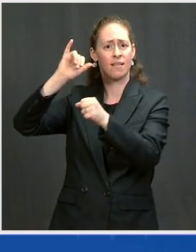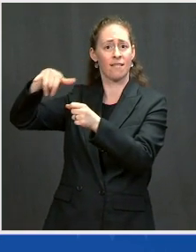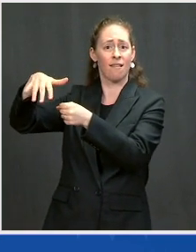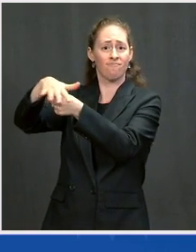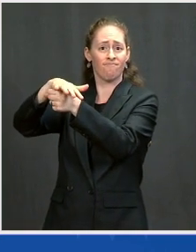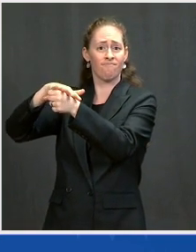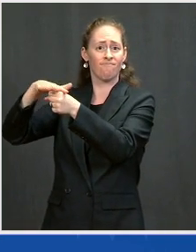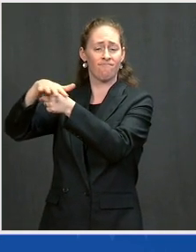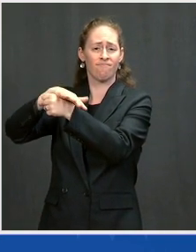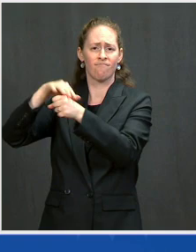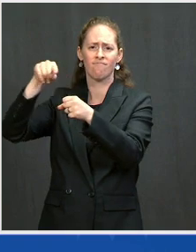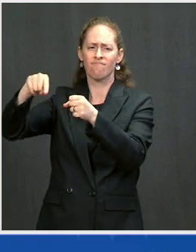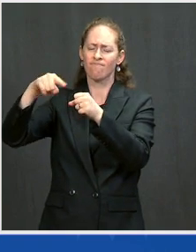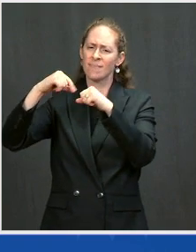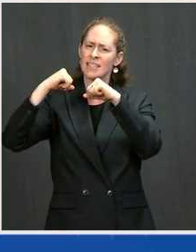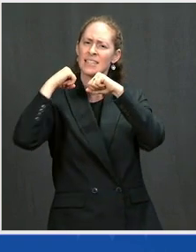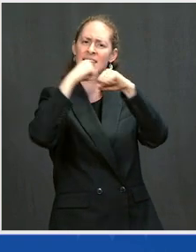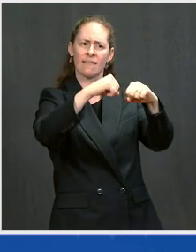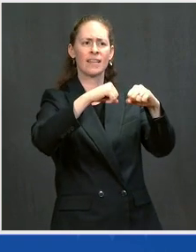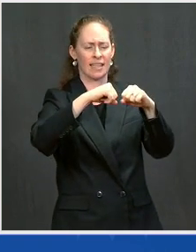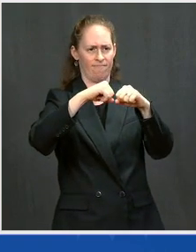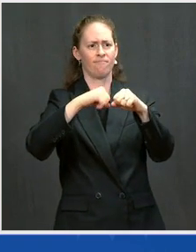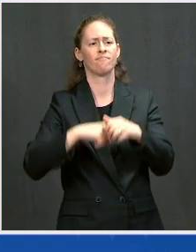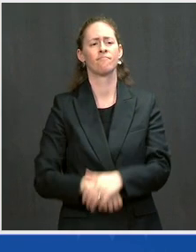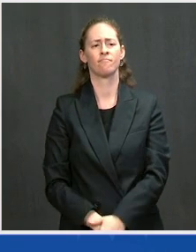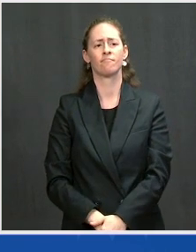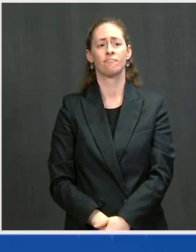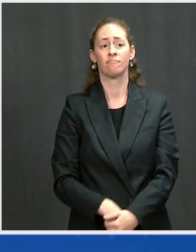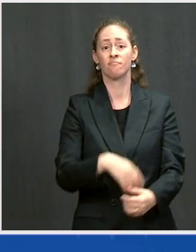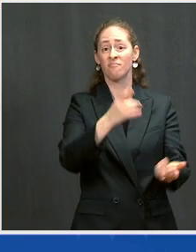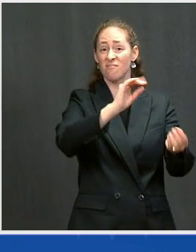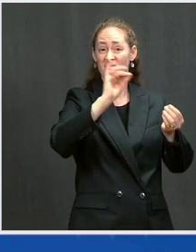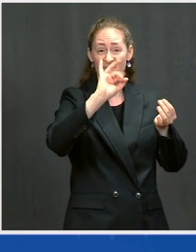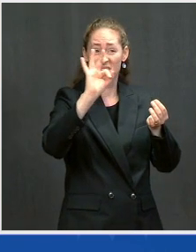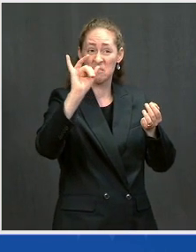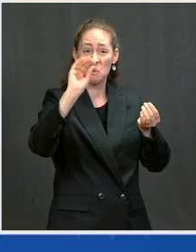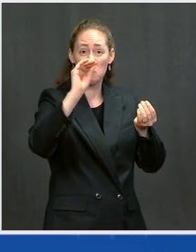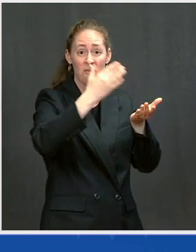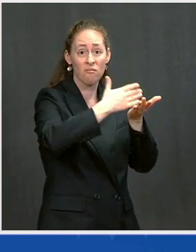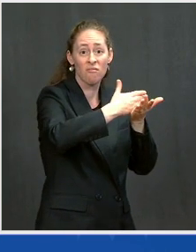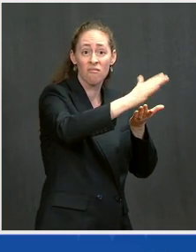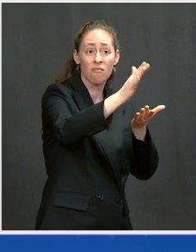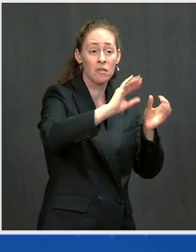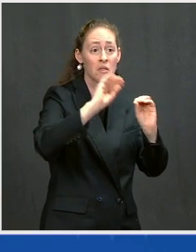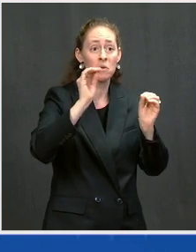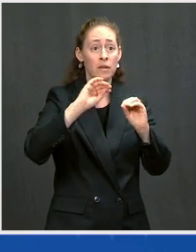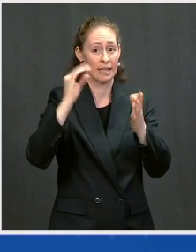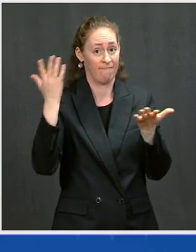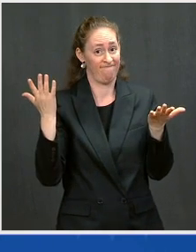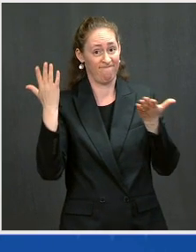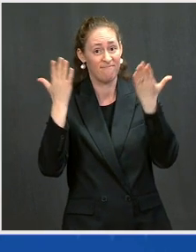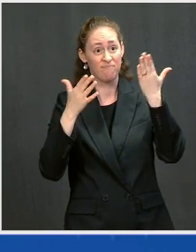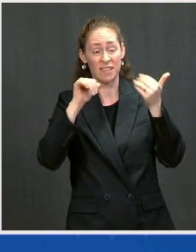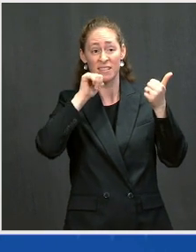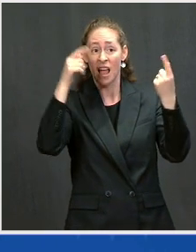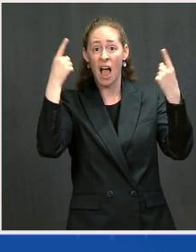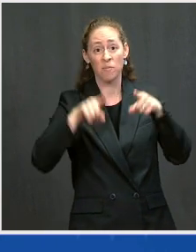including Colonel Puckett and the Eighth Army Ranger Company, freedom and democracy we enjoy today couldn't have blossomed in Korea.